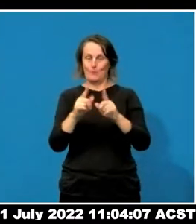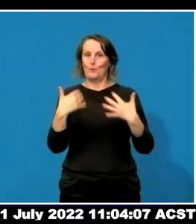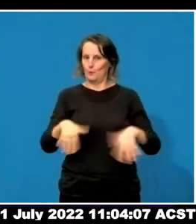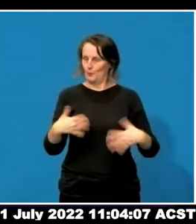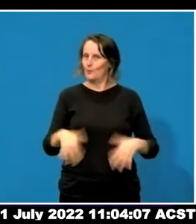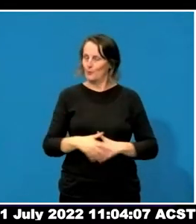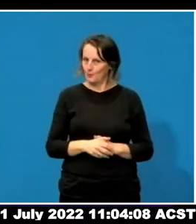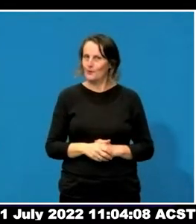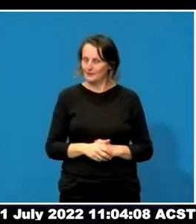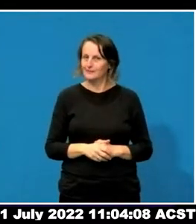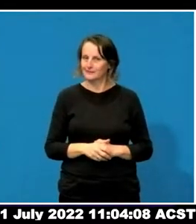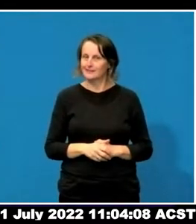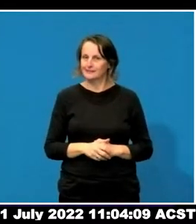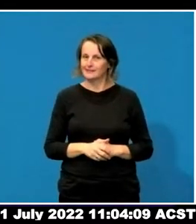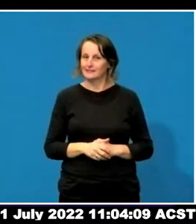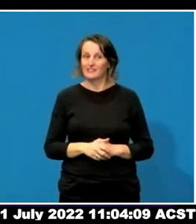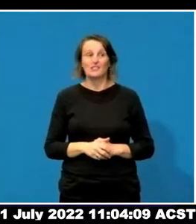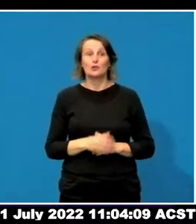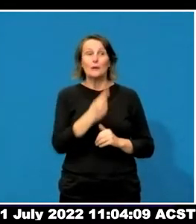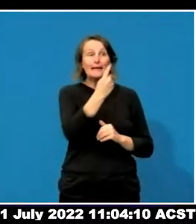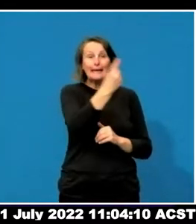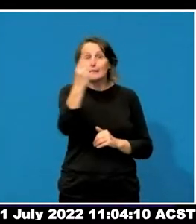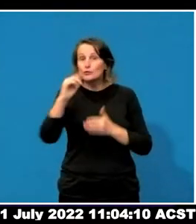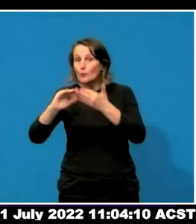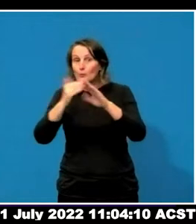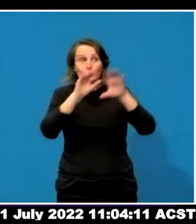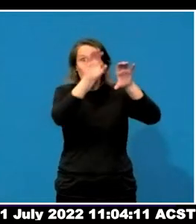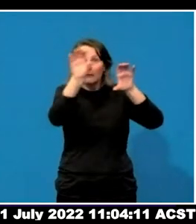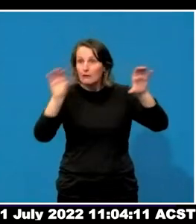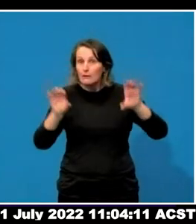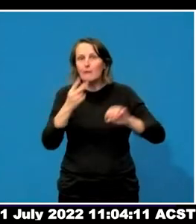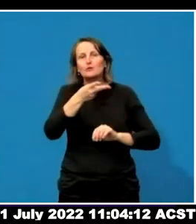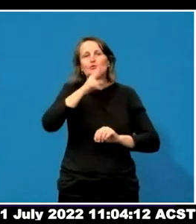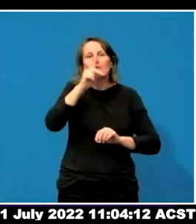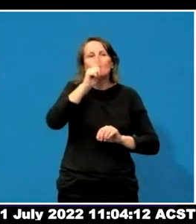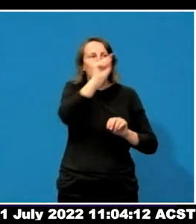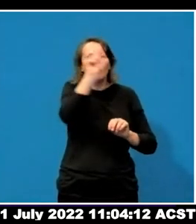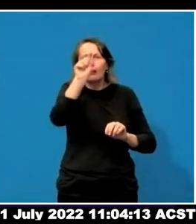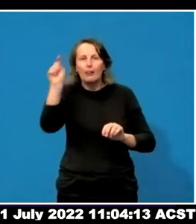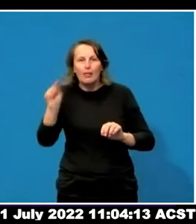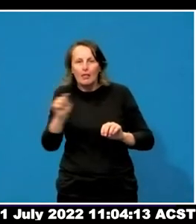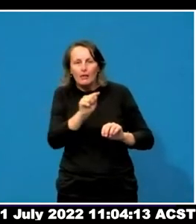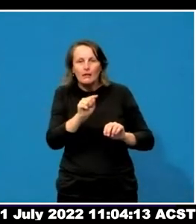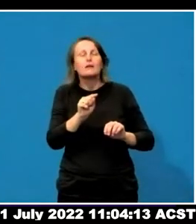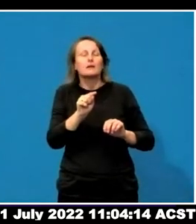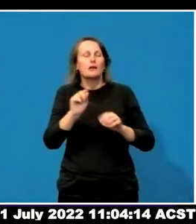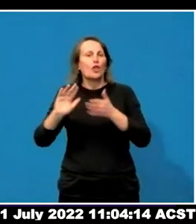There are an average of about 200 people in each community. And the communities experience poverty and limited access to goods and services,